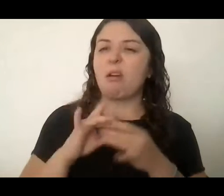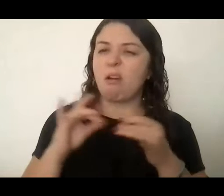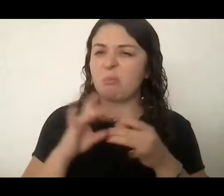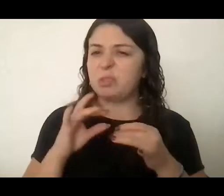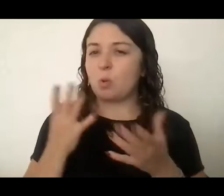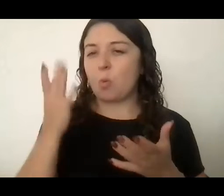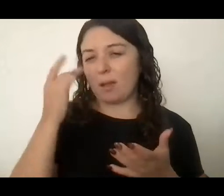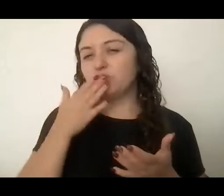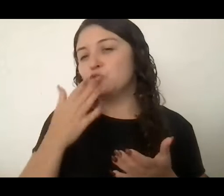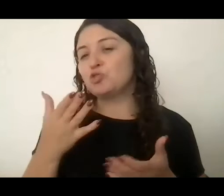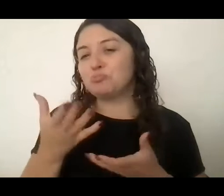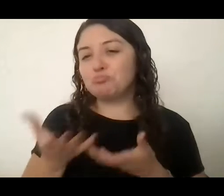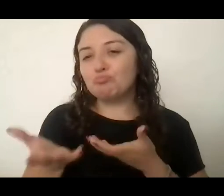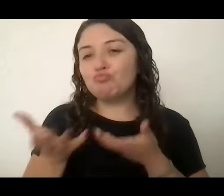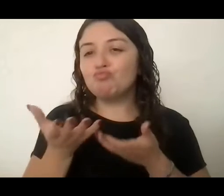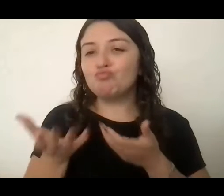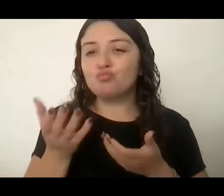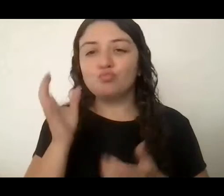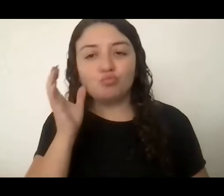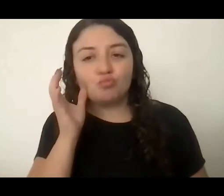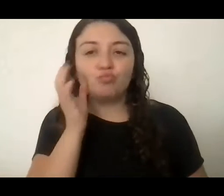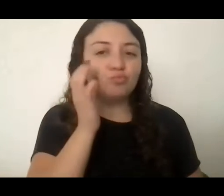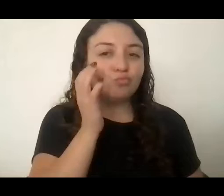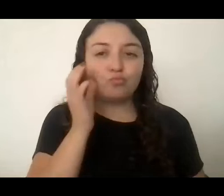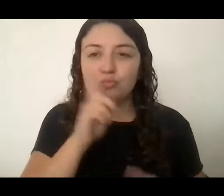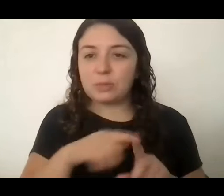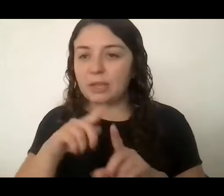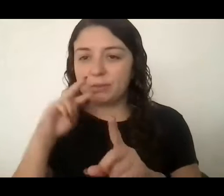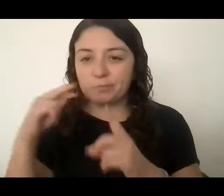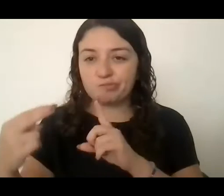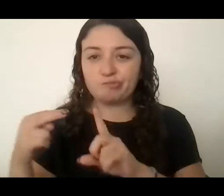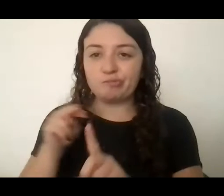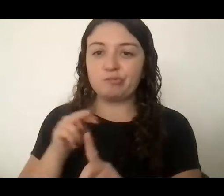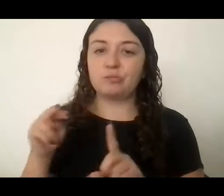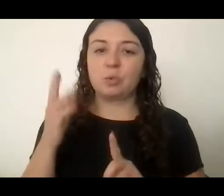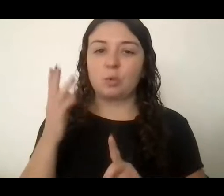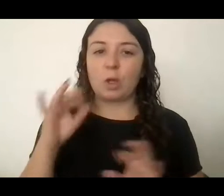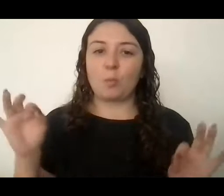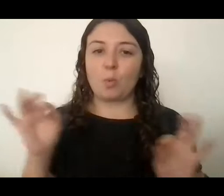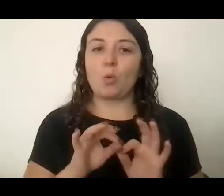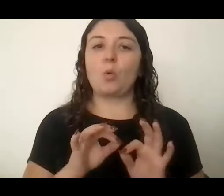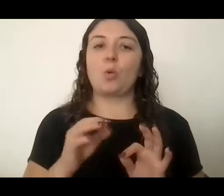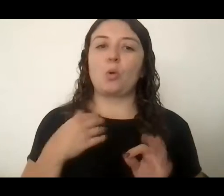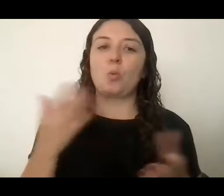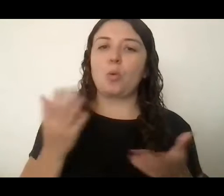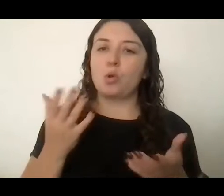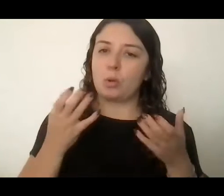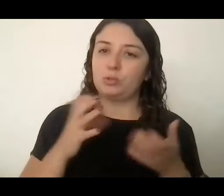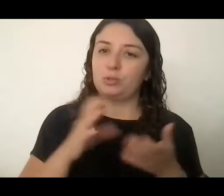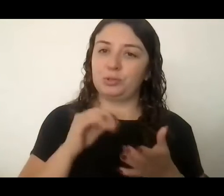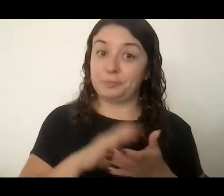with us. We'd love to hear from you and want to make sure we address what you've come to learn.